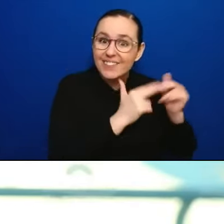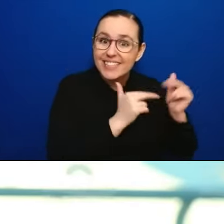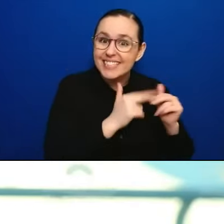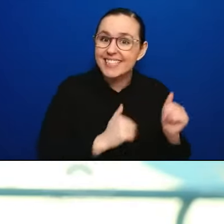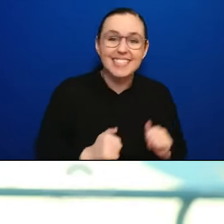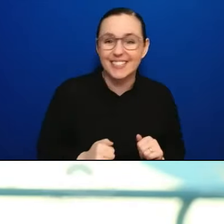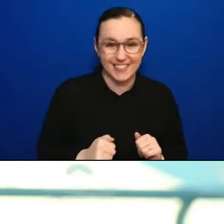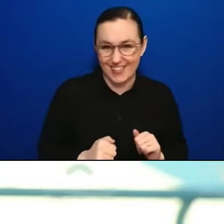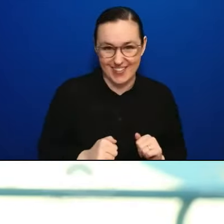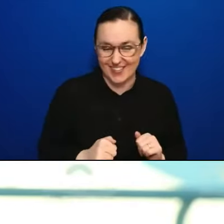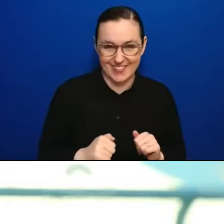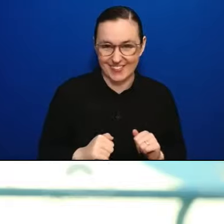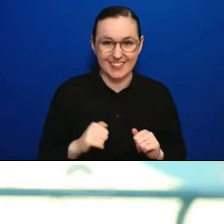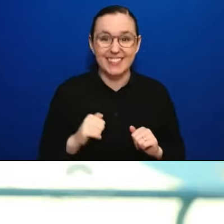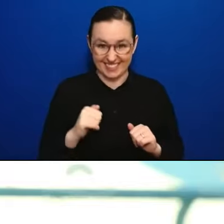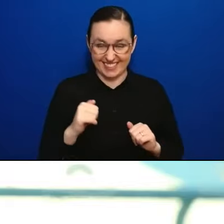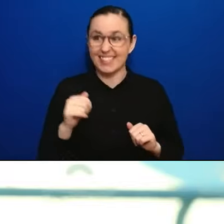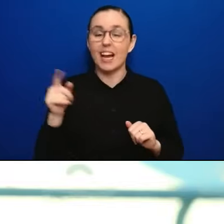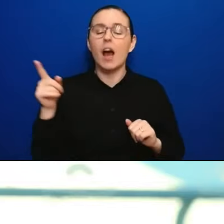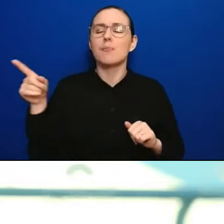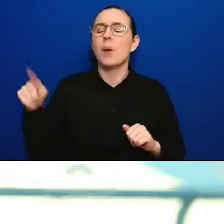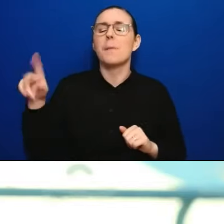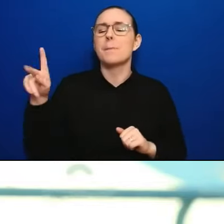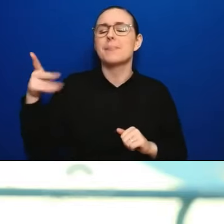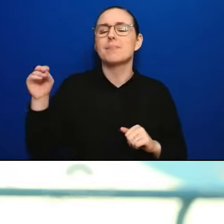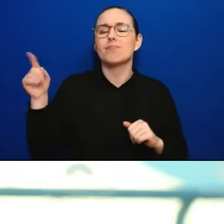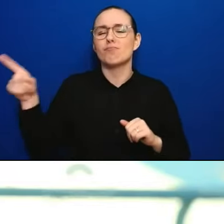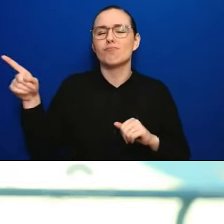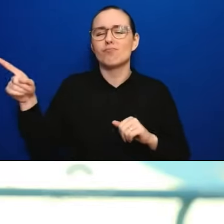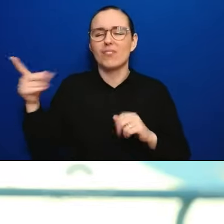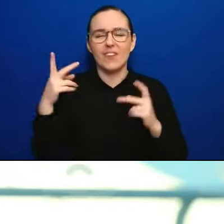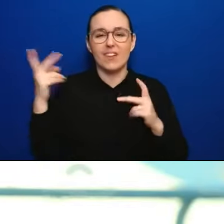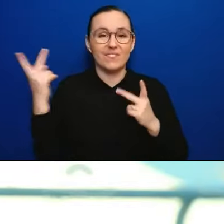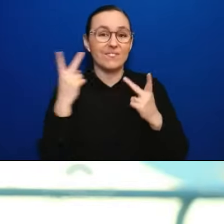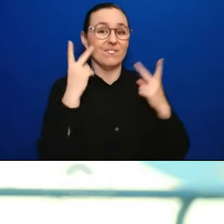every day.